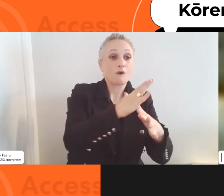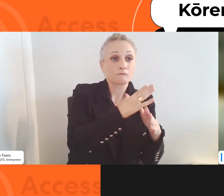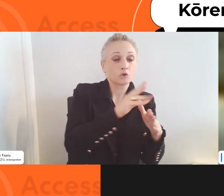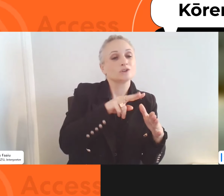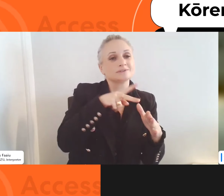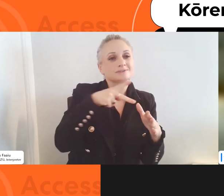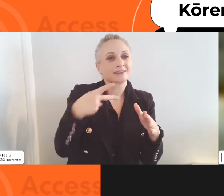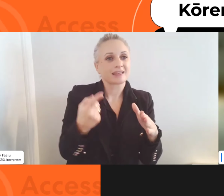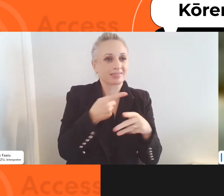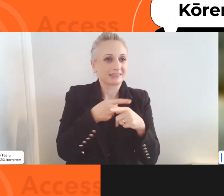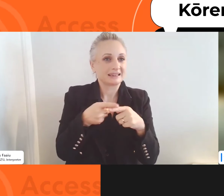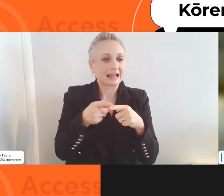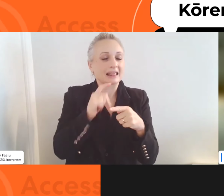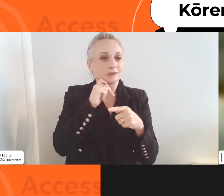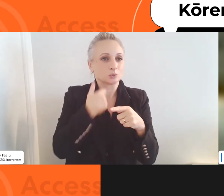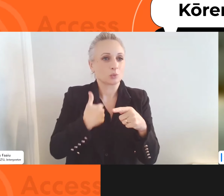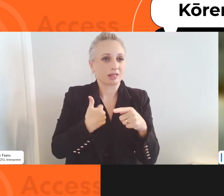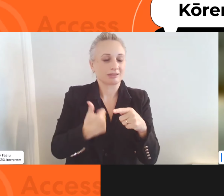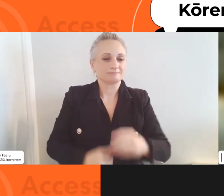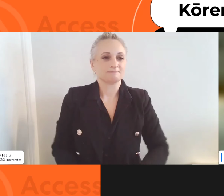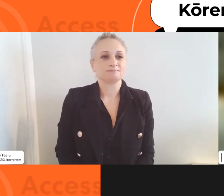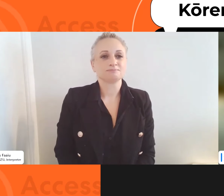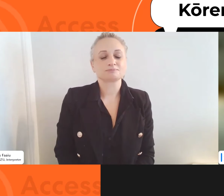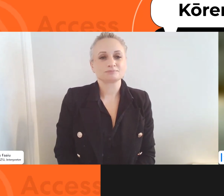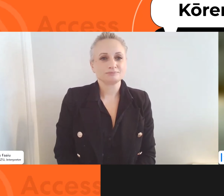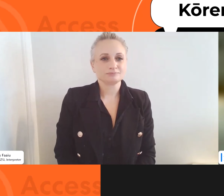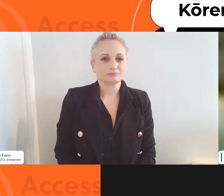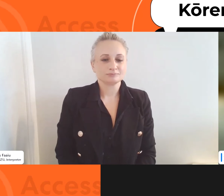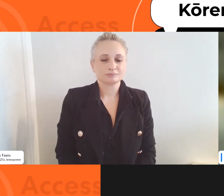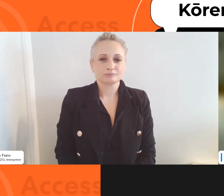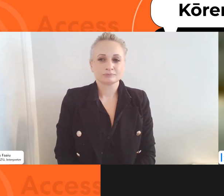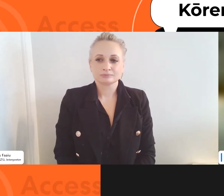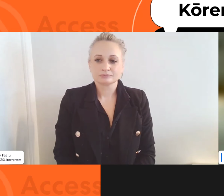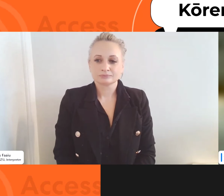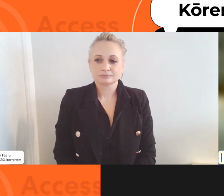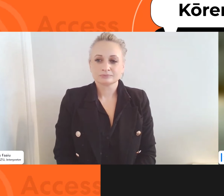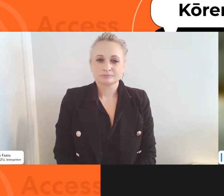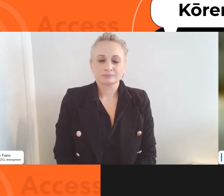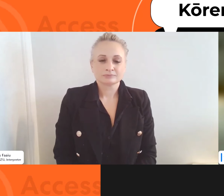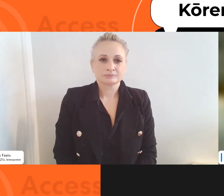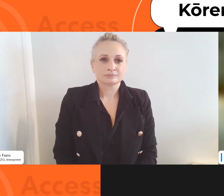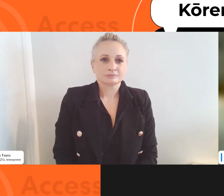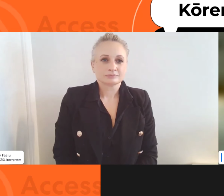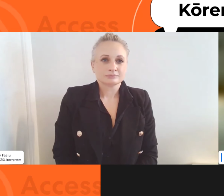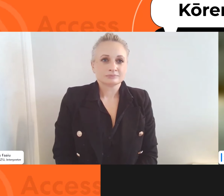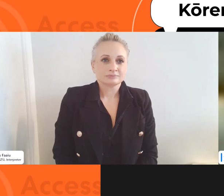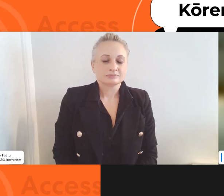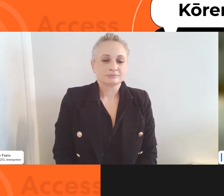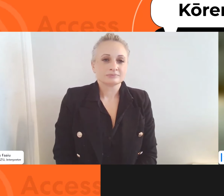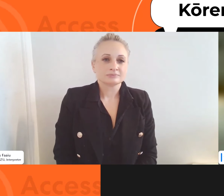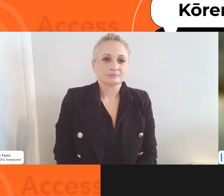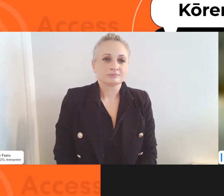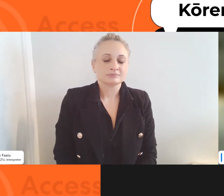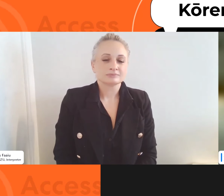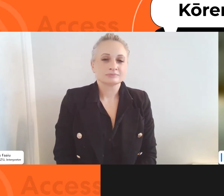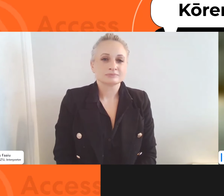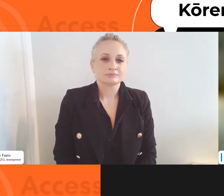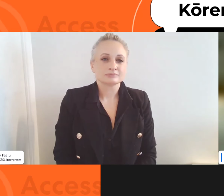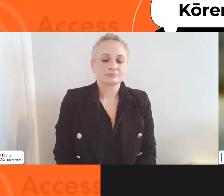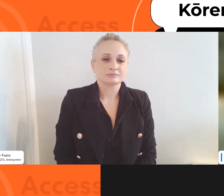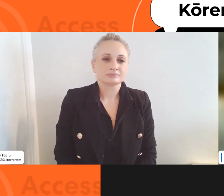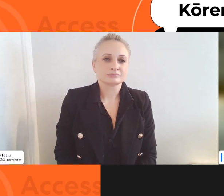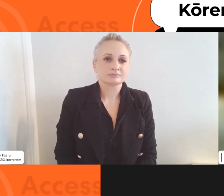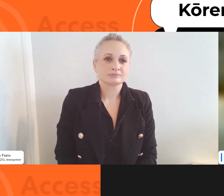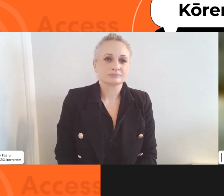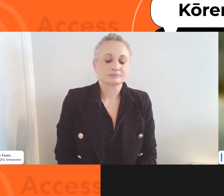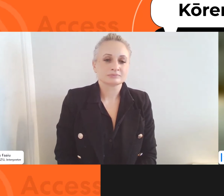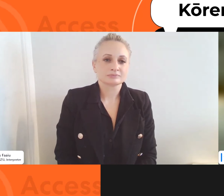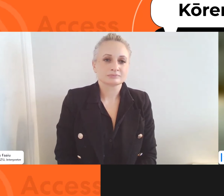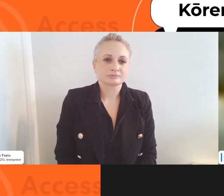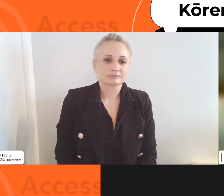e takoto nei, o te taiao e awhi nei, ki runga i a tātou. Tihei